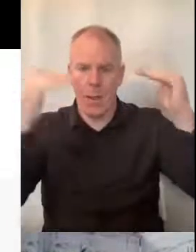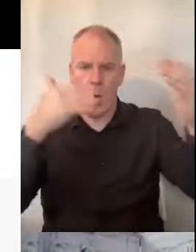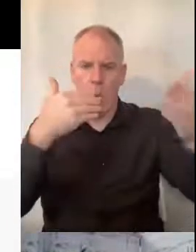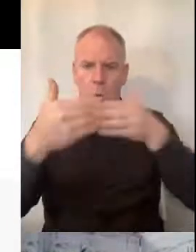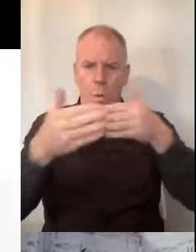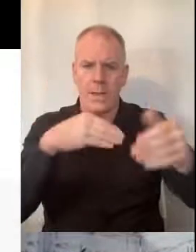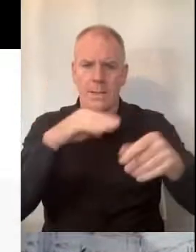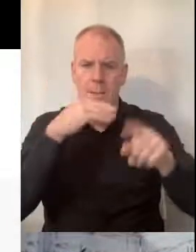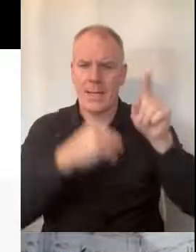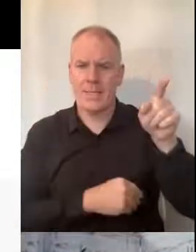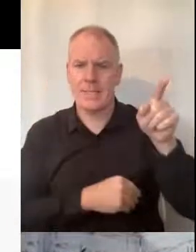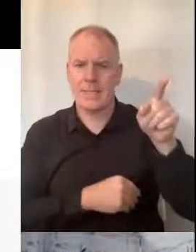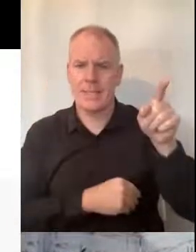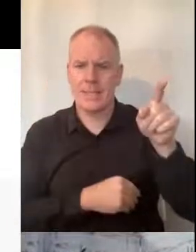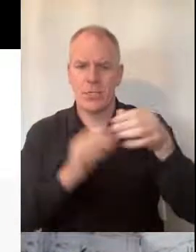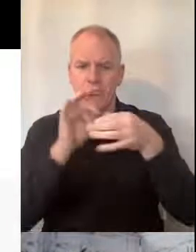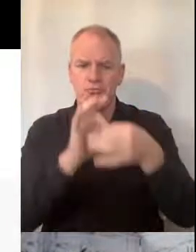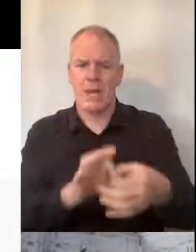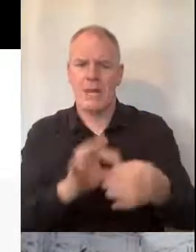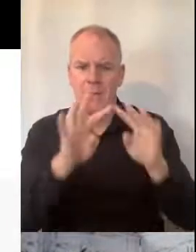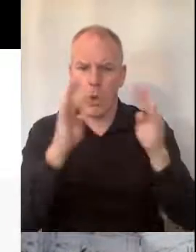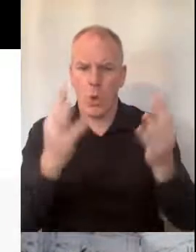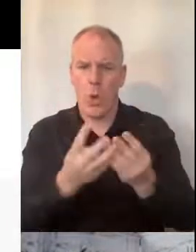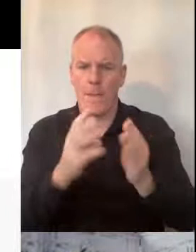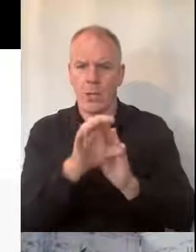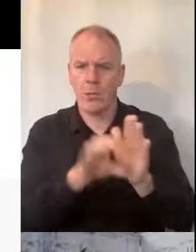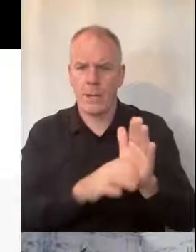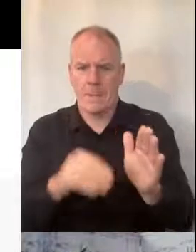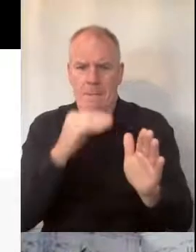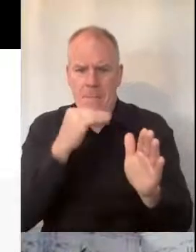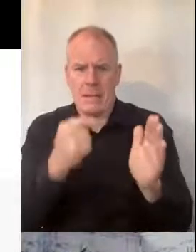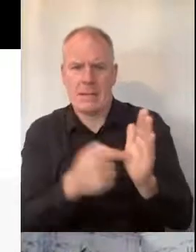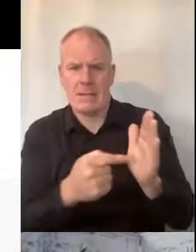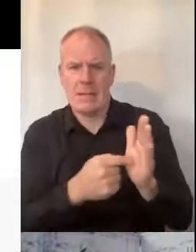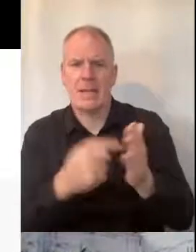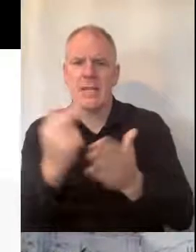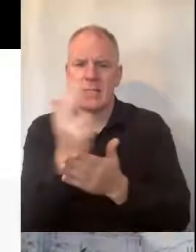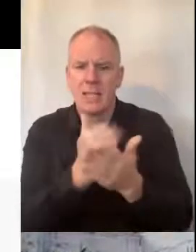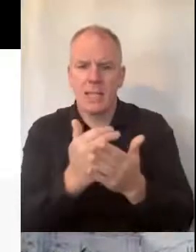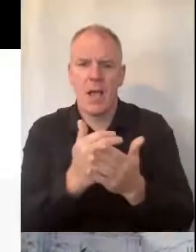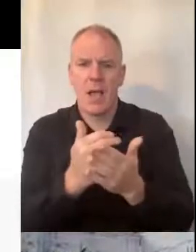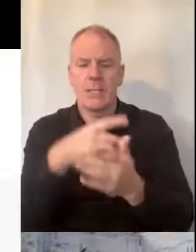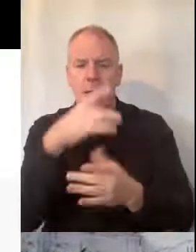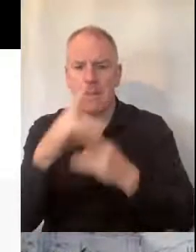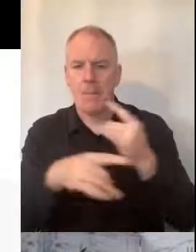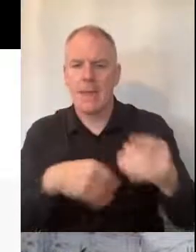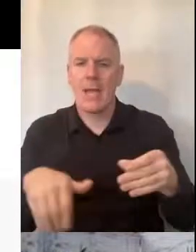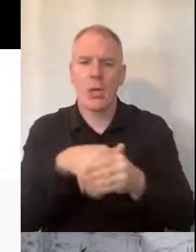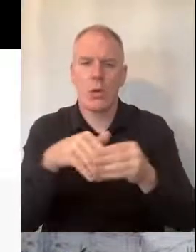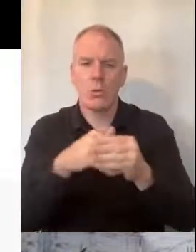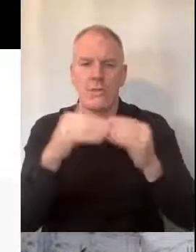So what is relevant in global curriculum to design and develop an inclusive and equitable quality